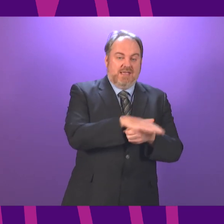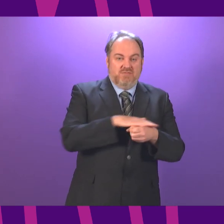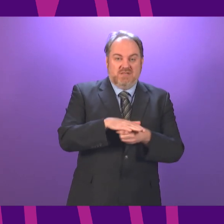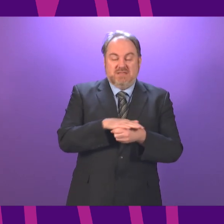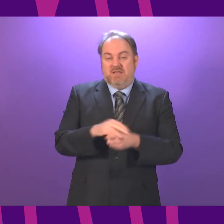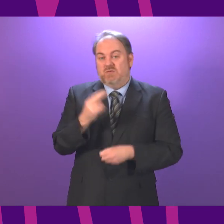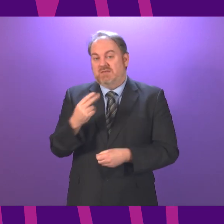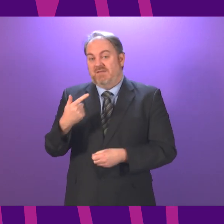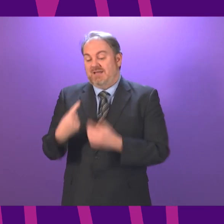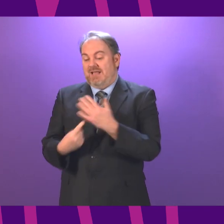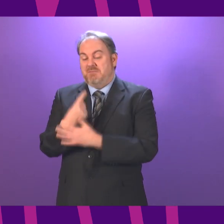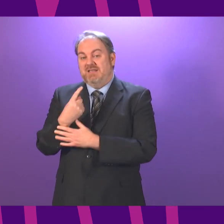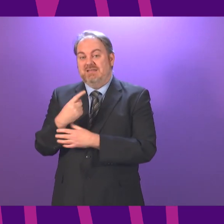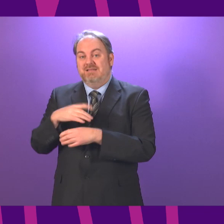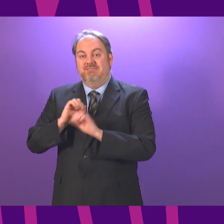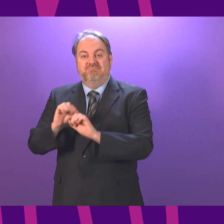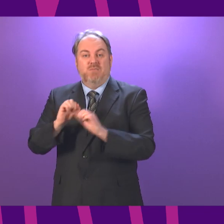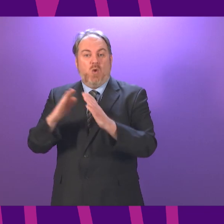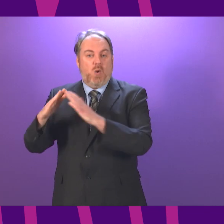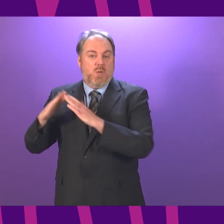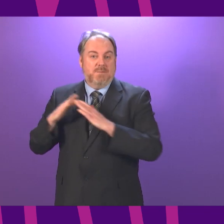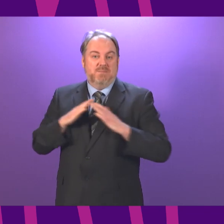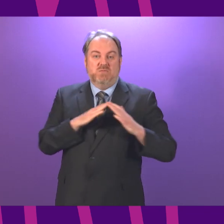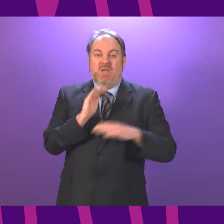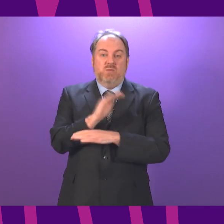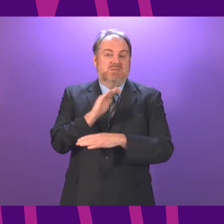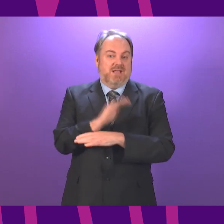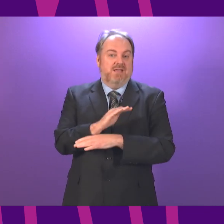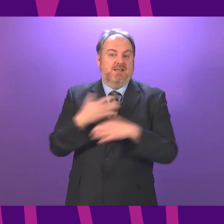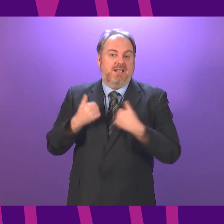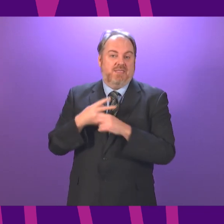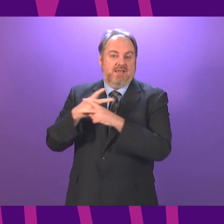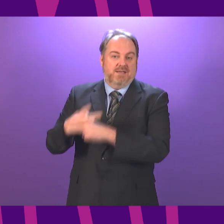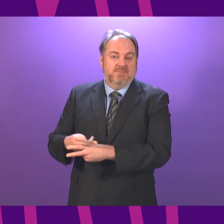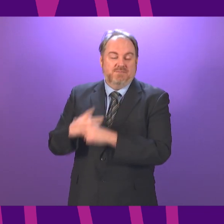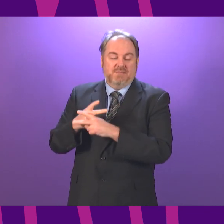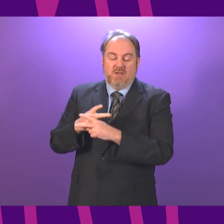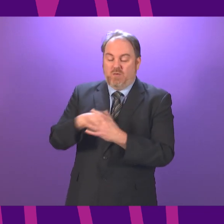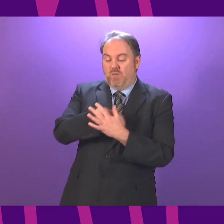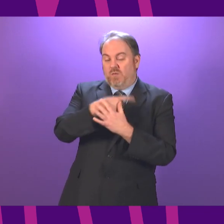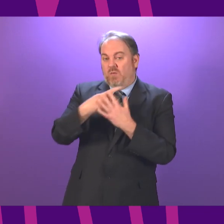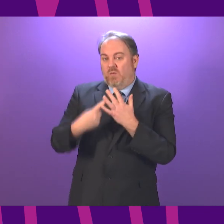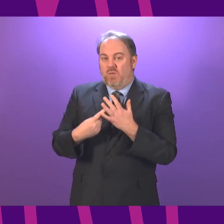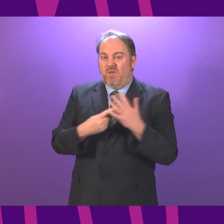occurred at home or in another non-institutional setting. Every one of those deaths is a source